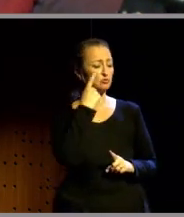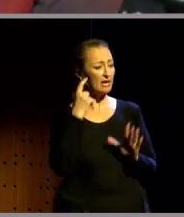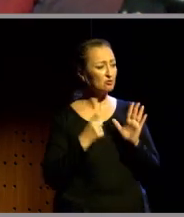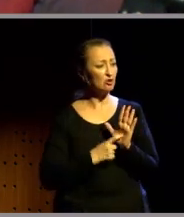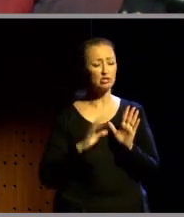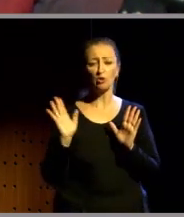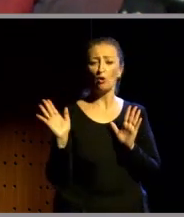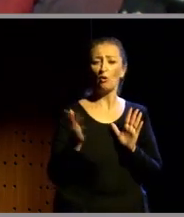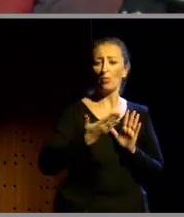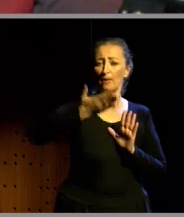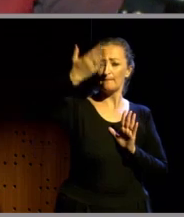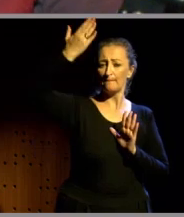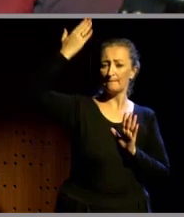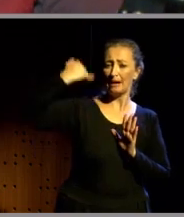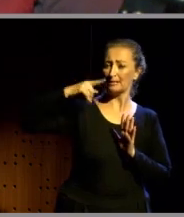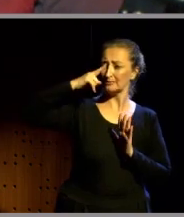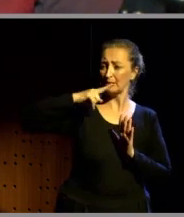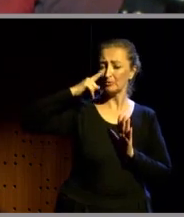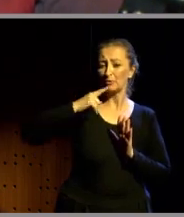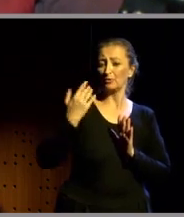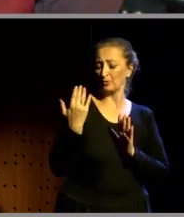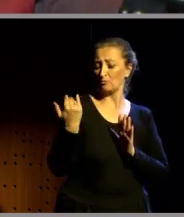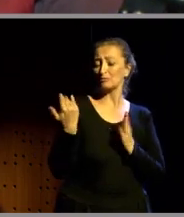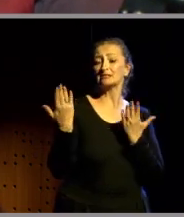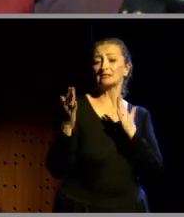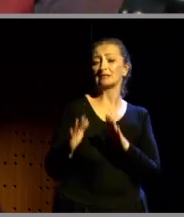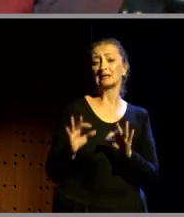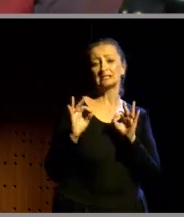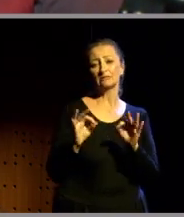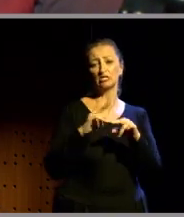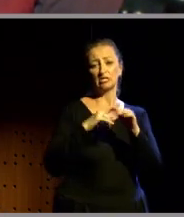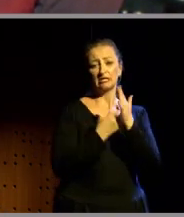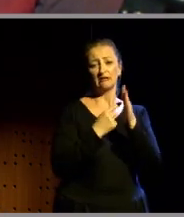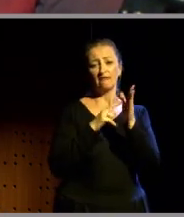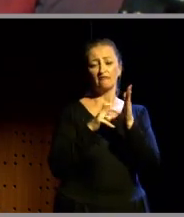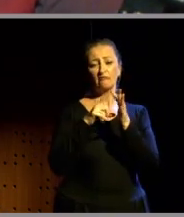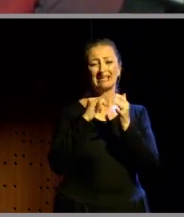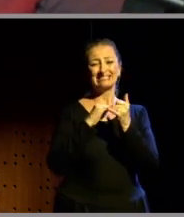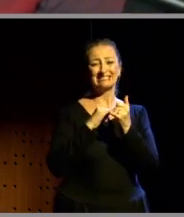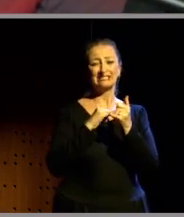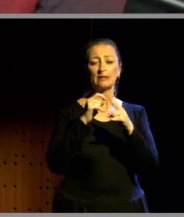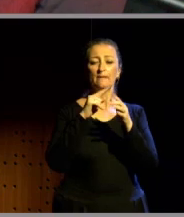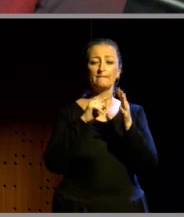and particularly those who we've recently lost, including Francis Peters-Little and Destiny Deakin.